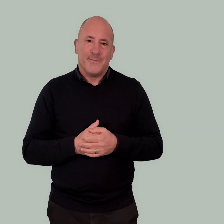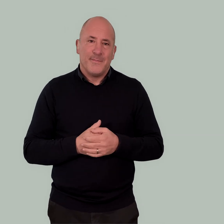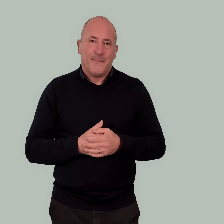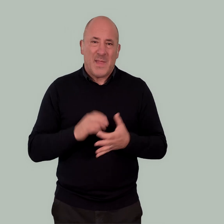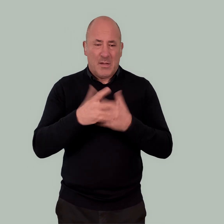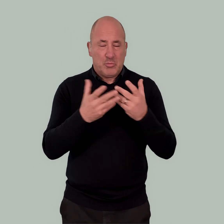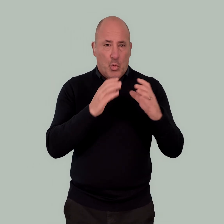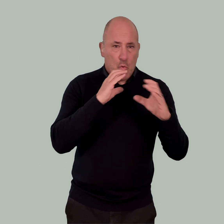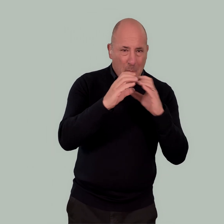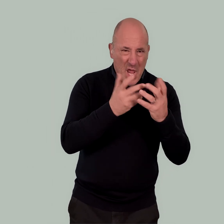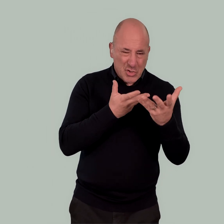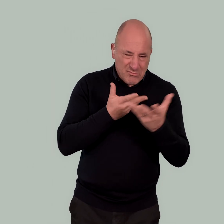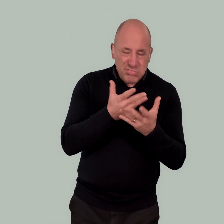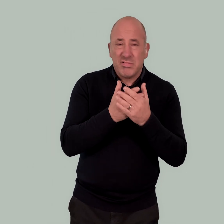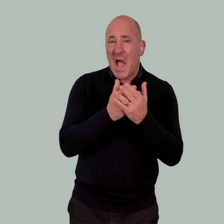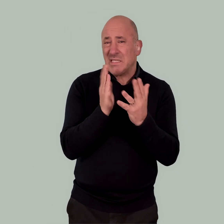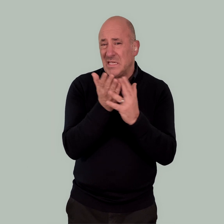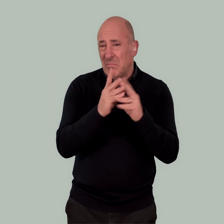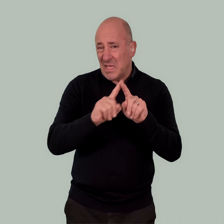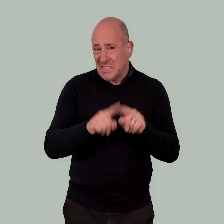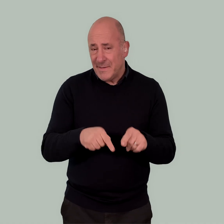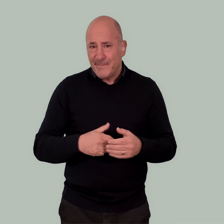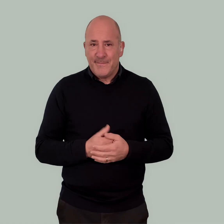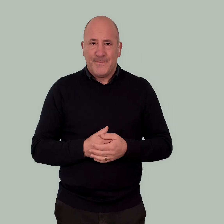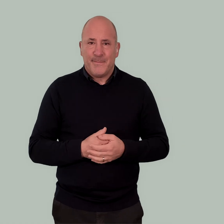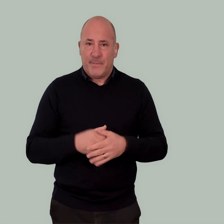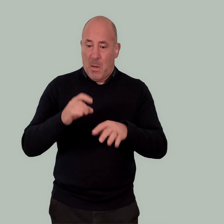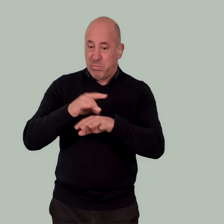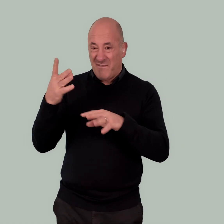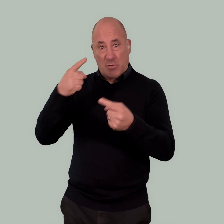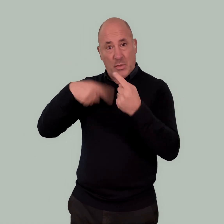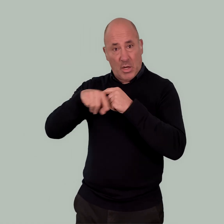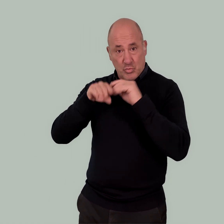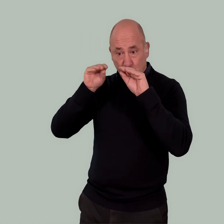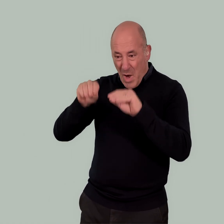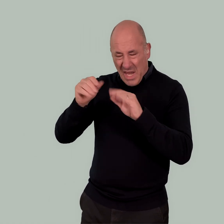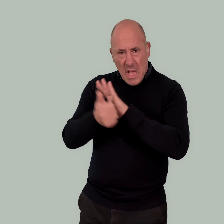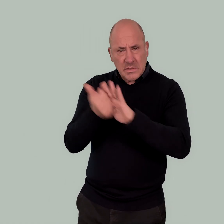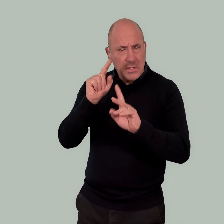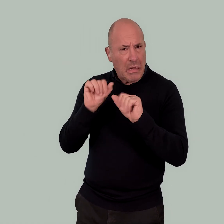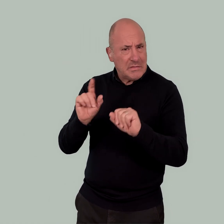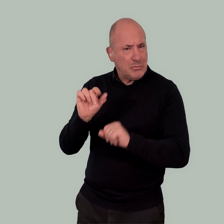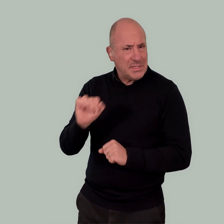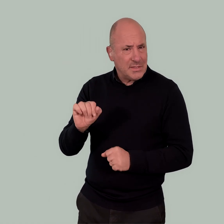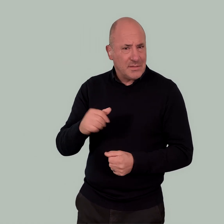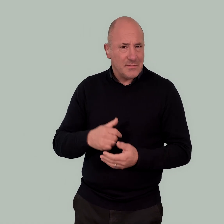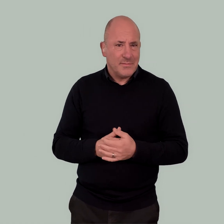Communication and accessibility Professionals’ training and skills